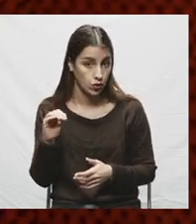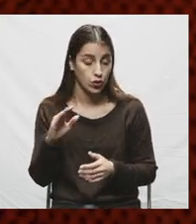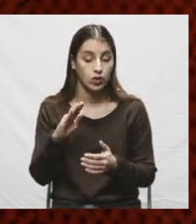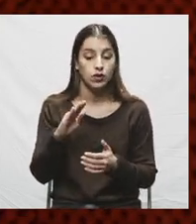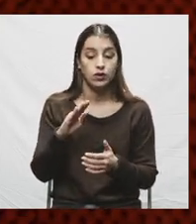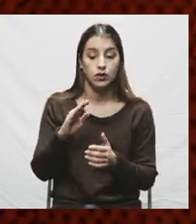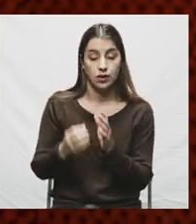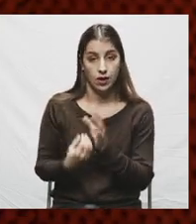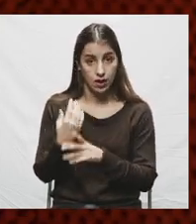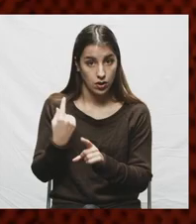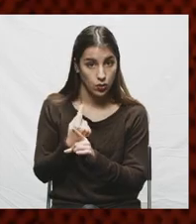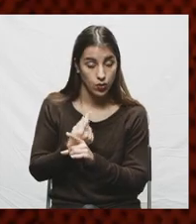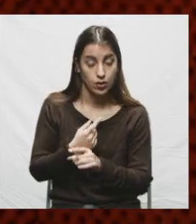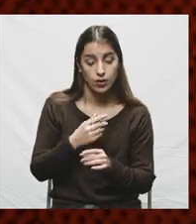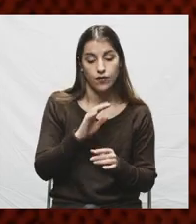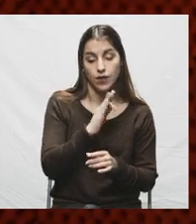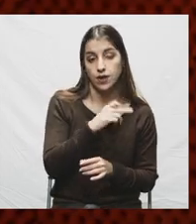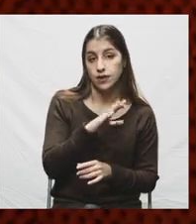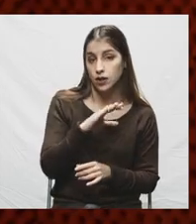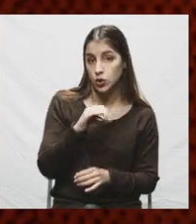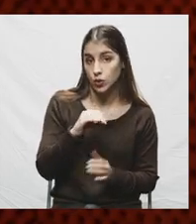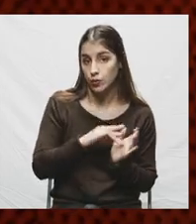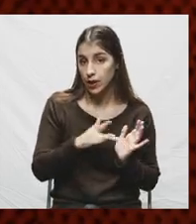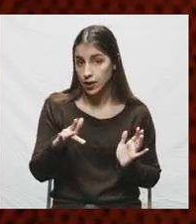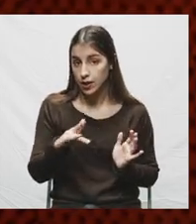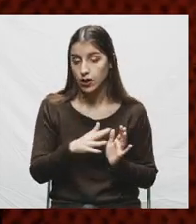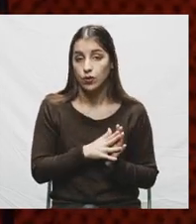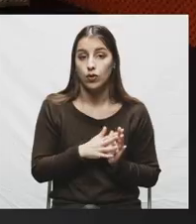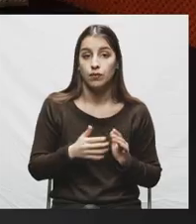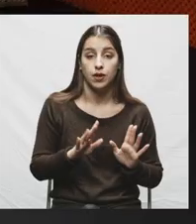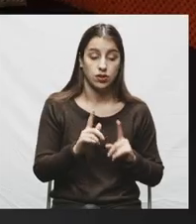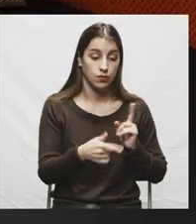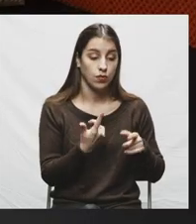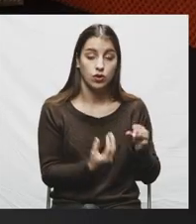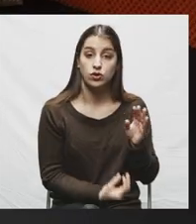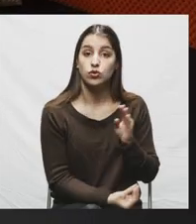as a performer and creator, but it also comes later a moment, or maybe simultaneously,